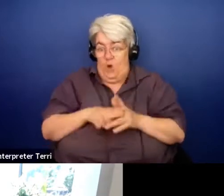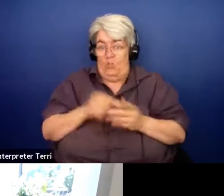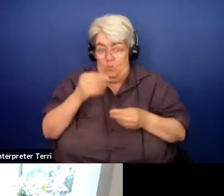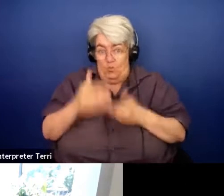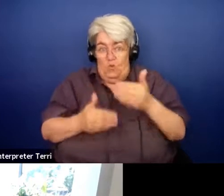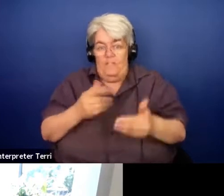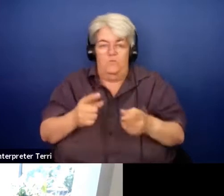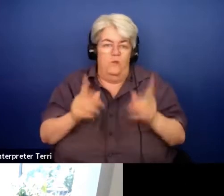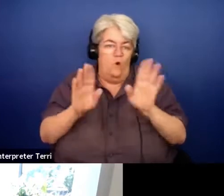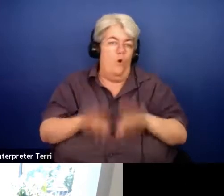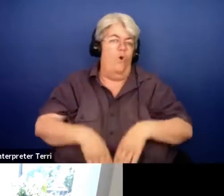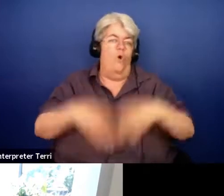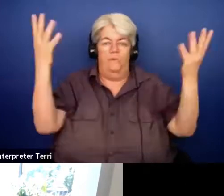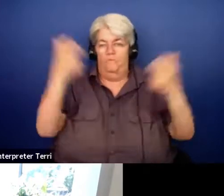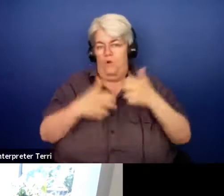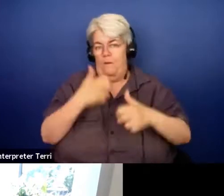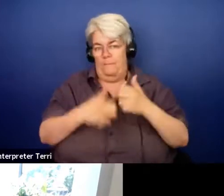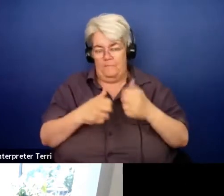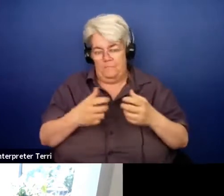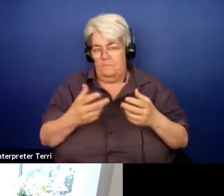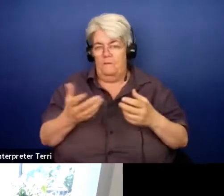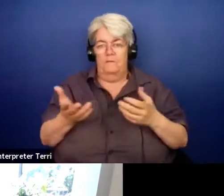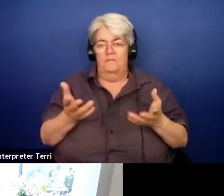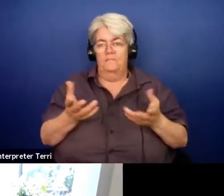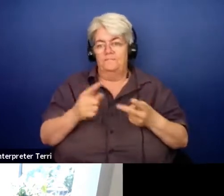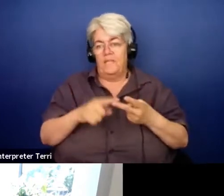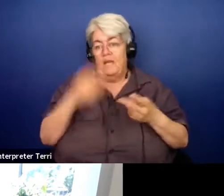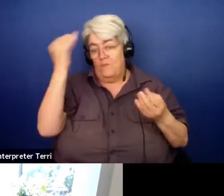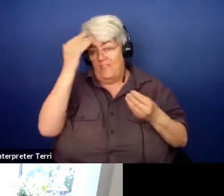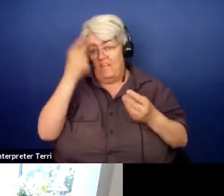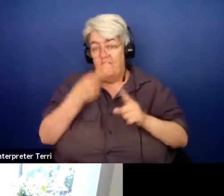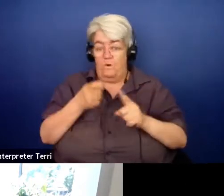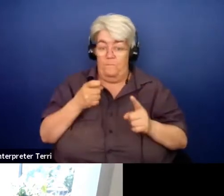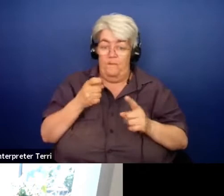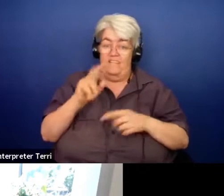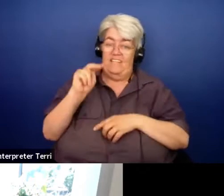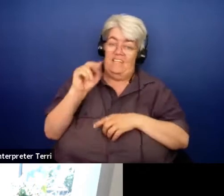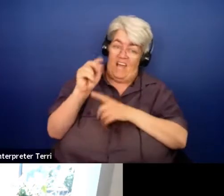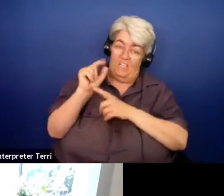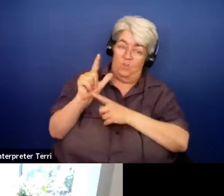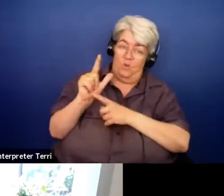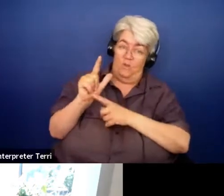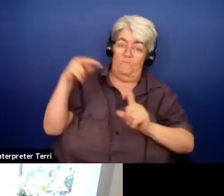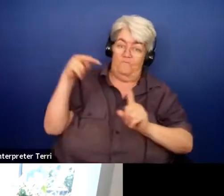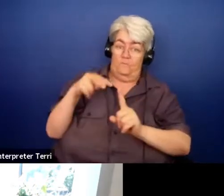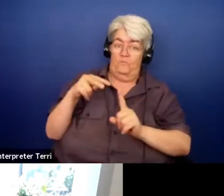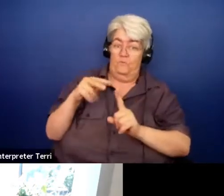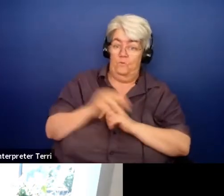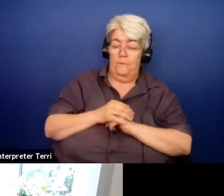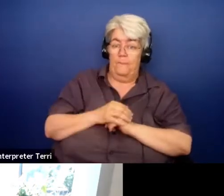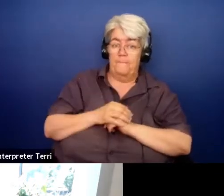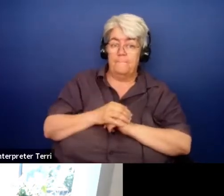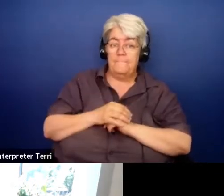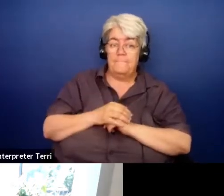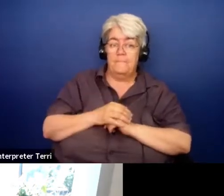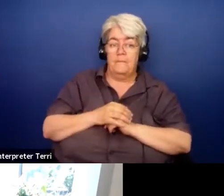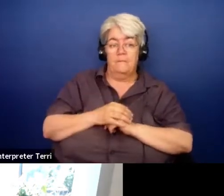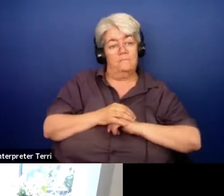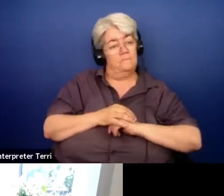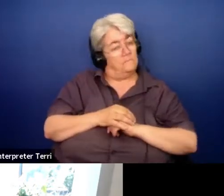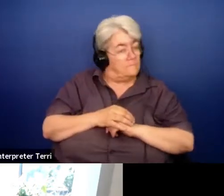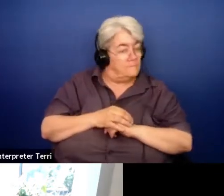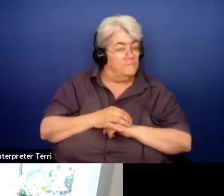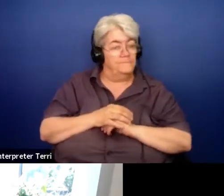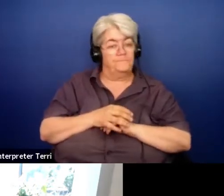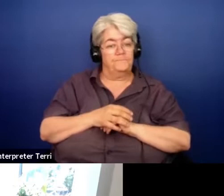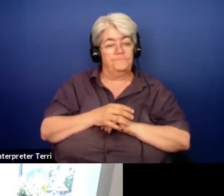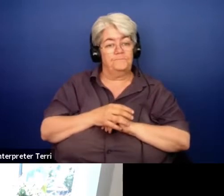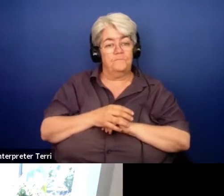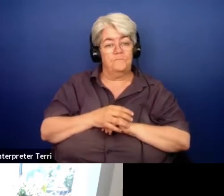a huge can of worms. And thinking about this from the national perspective, if we pursue